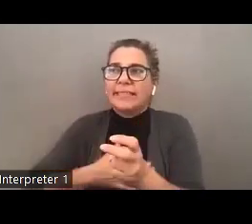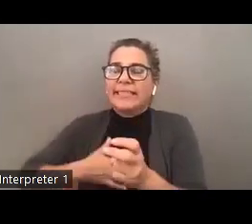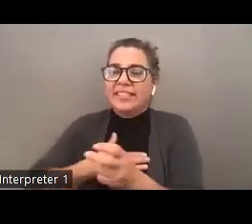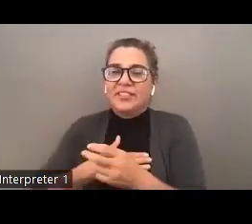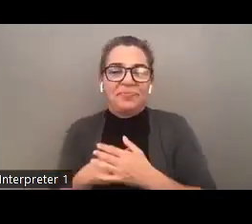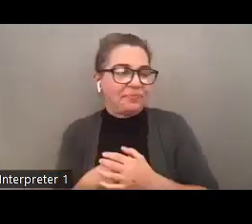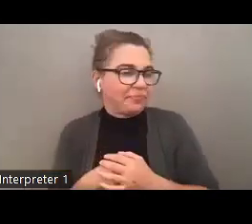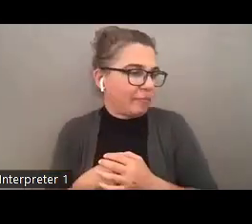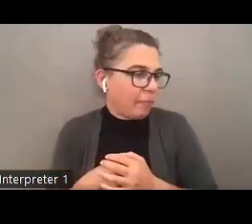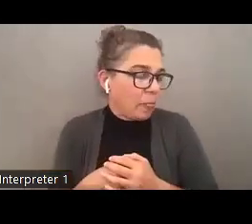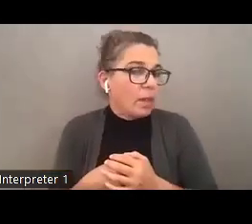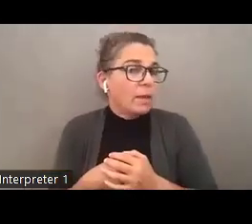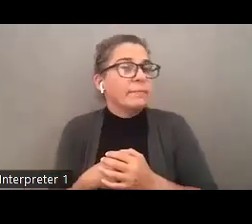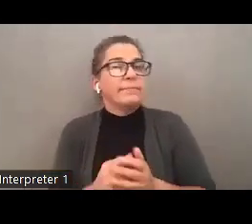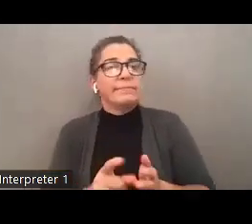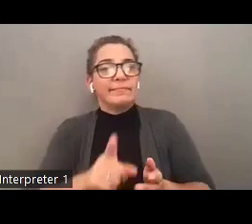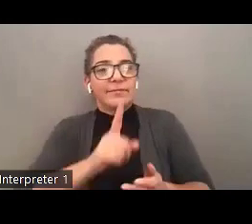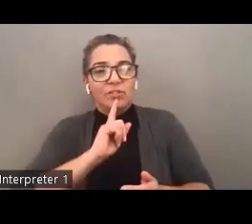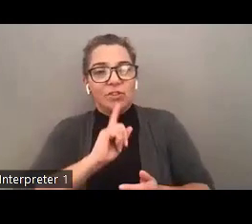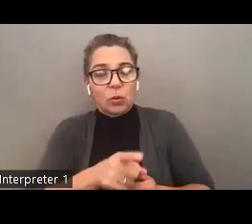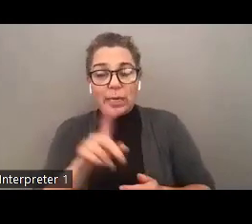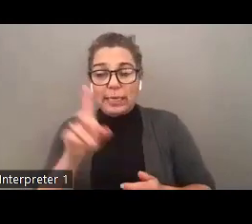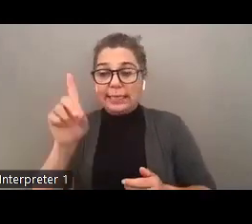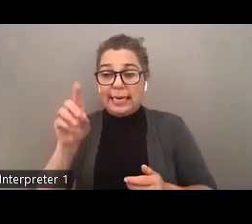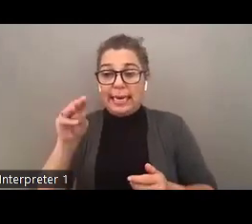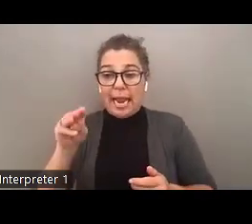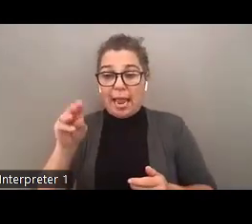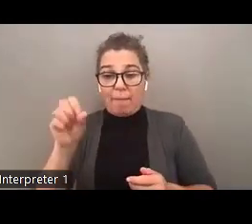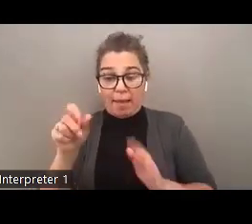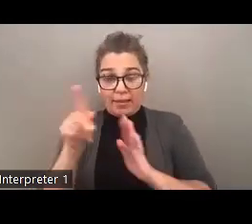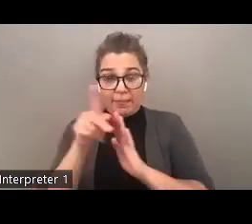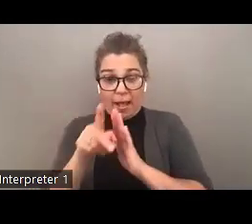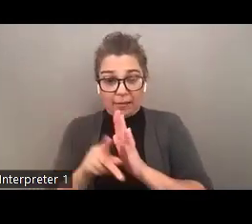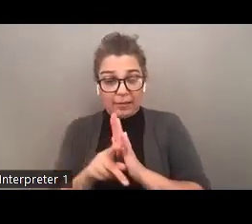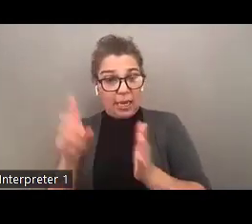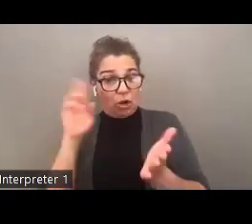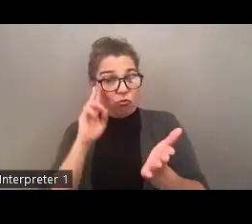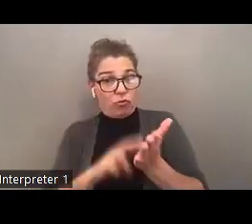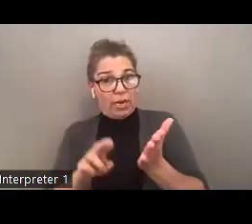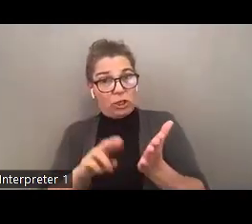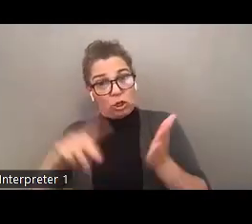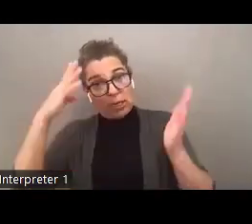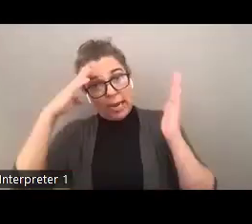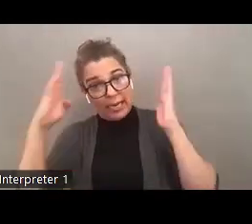by emphasizing that under the DMS policy, researchers are expected to maximize